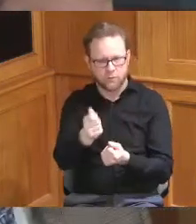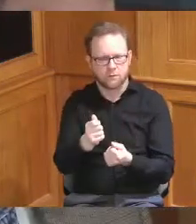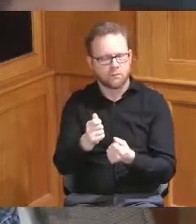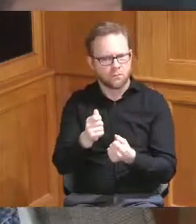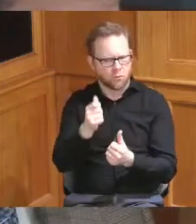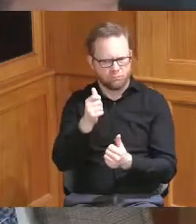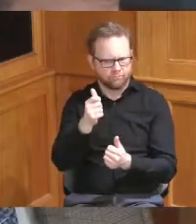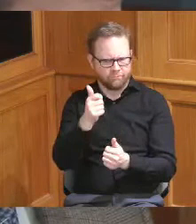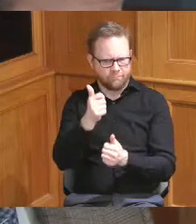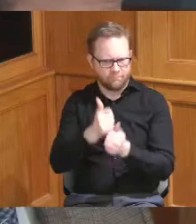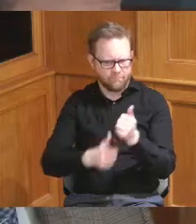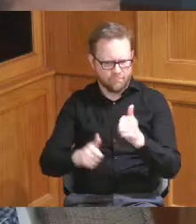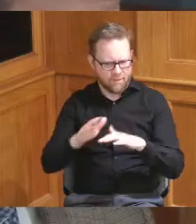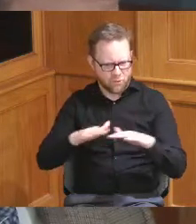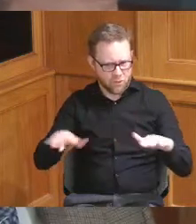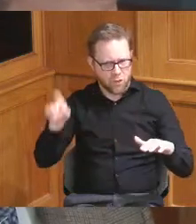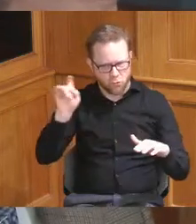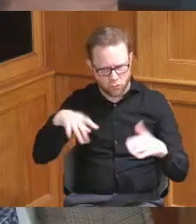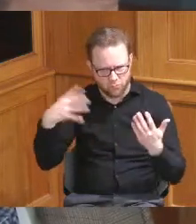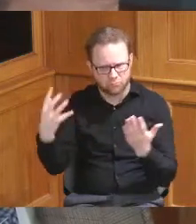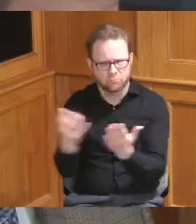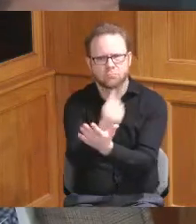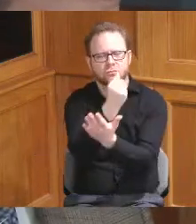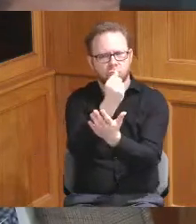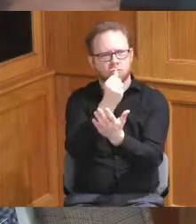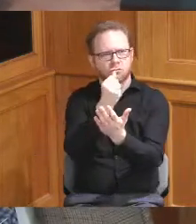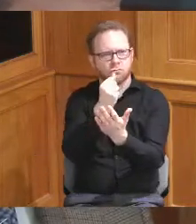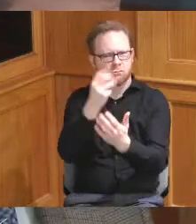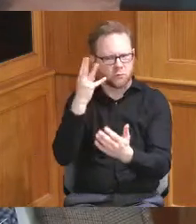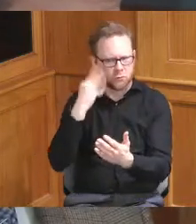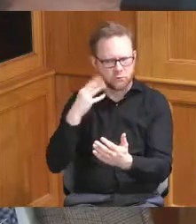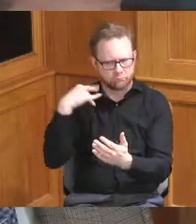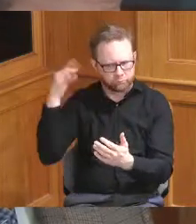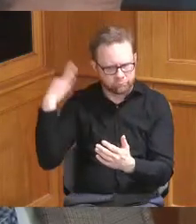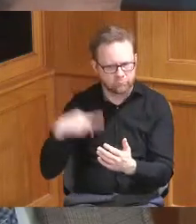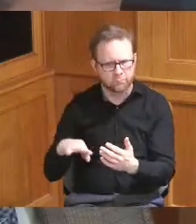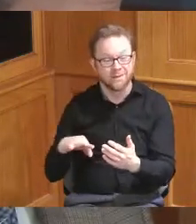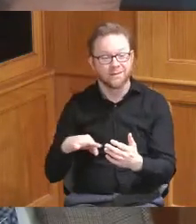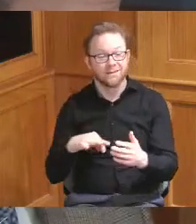especially the kids that have suffered some kind of trauma the only reason they're in our system